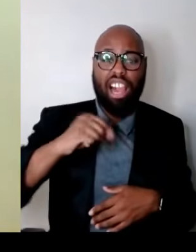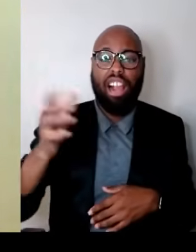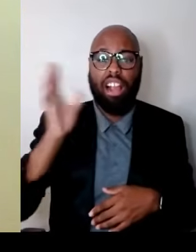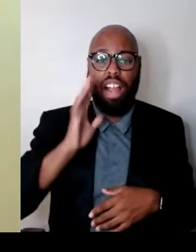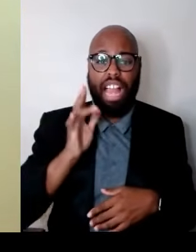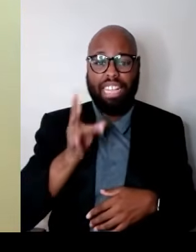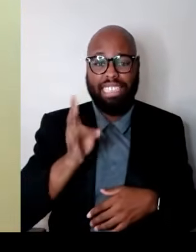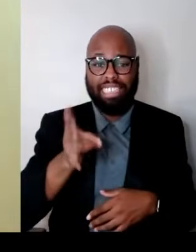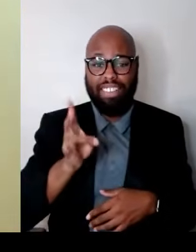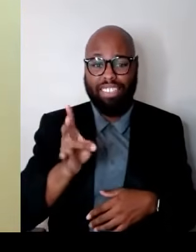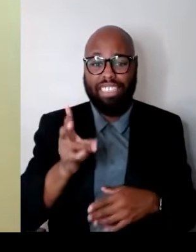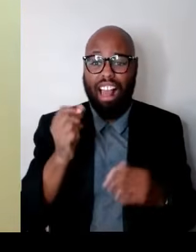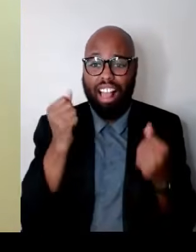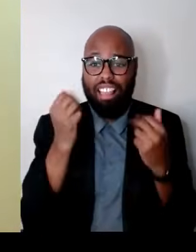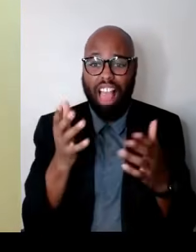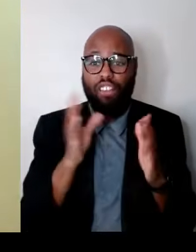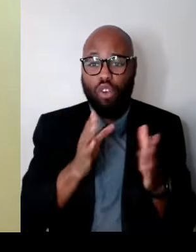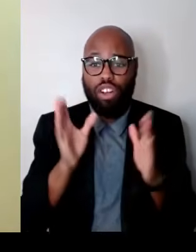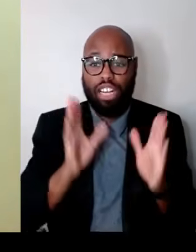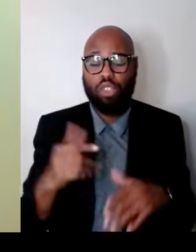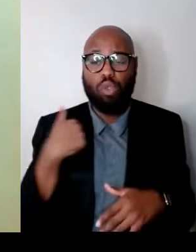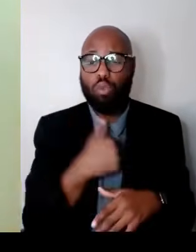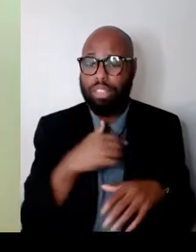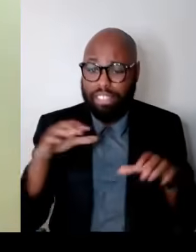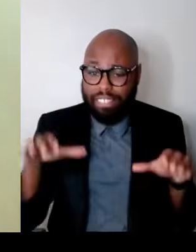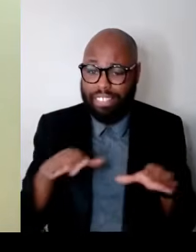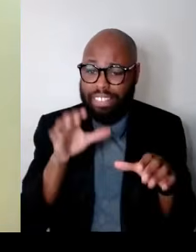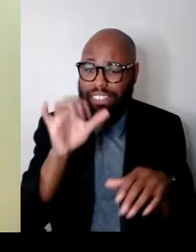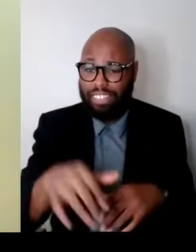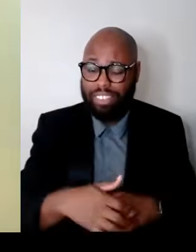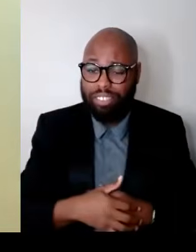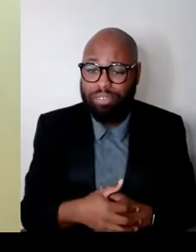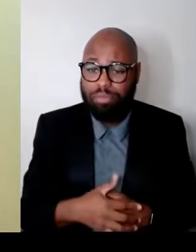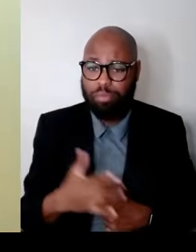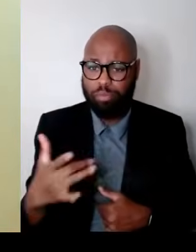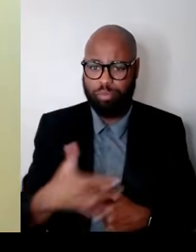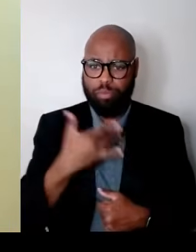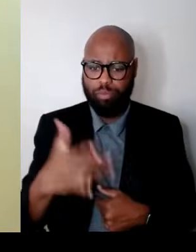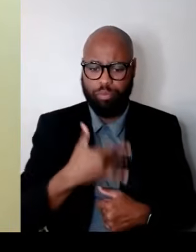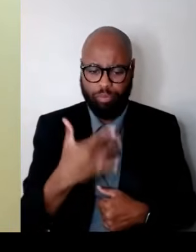we did that. We were feeling militant.